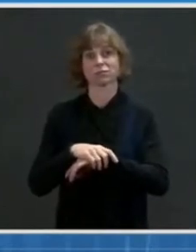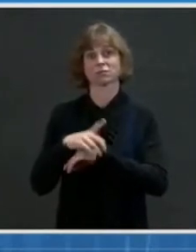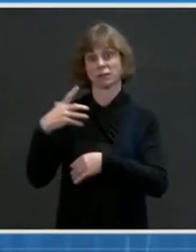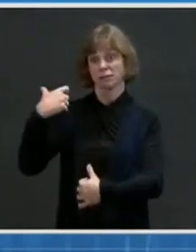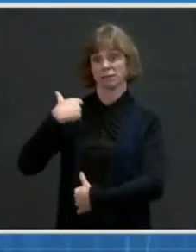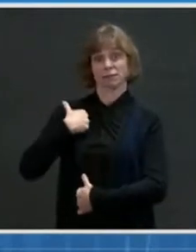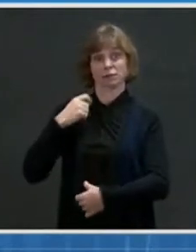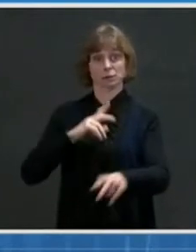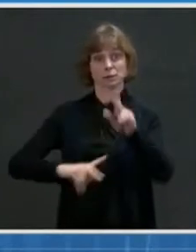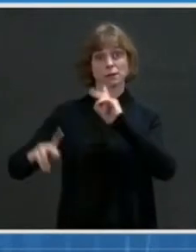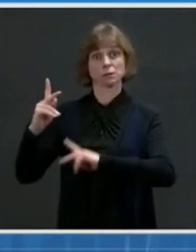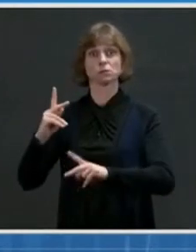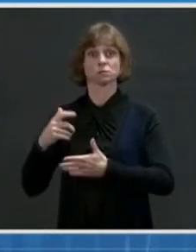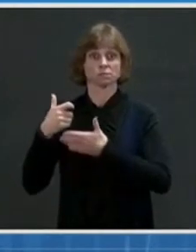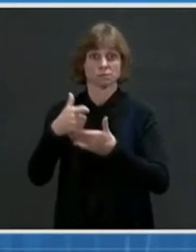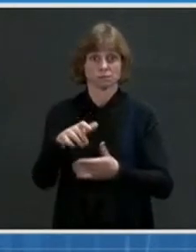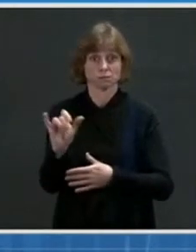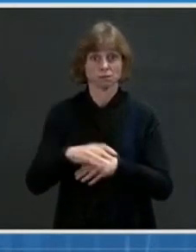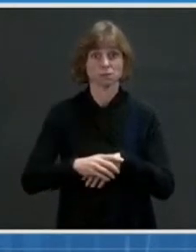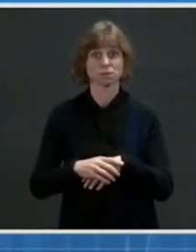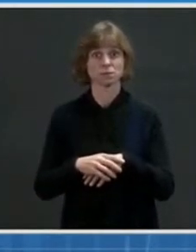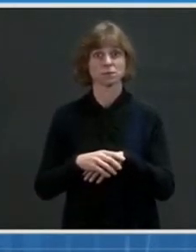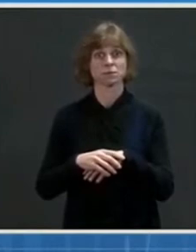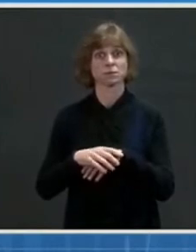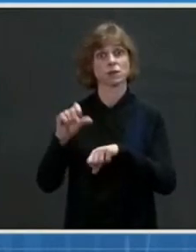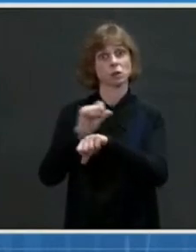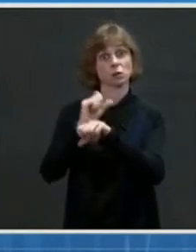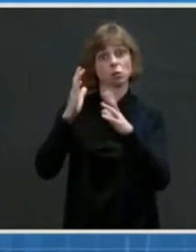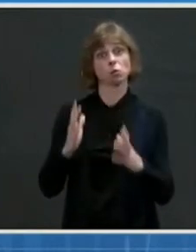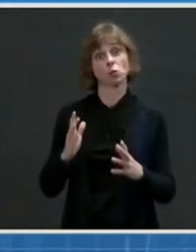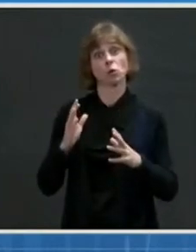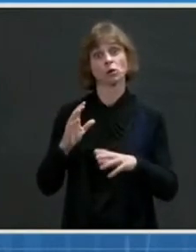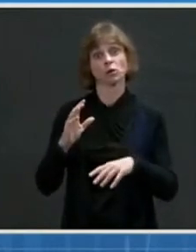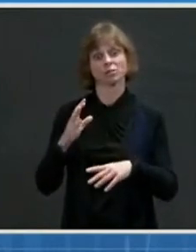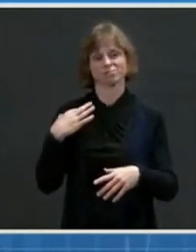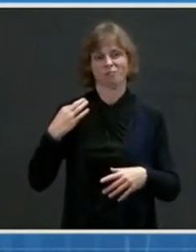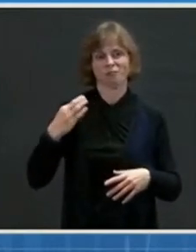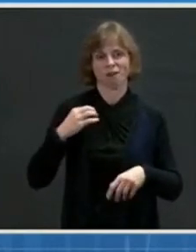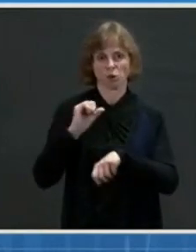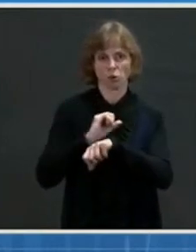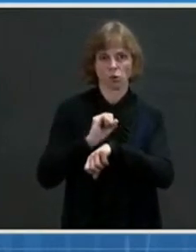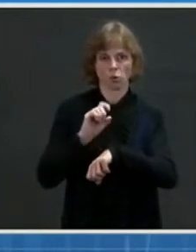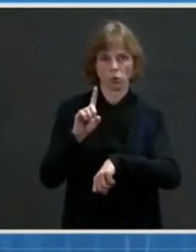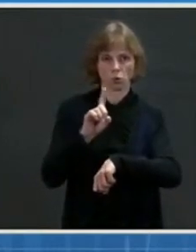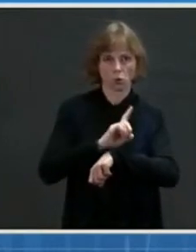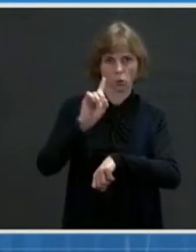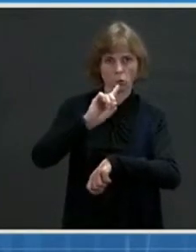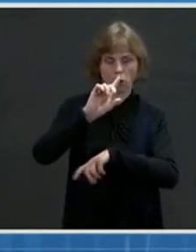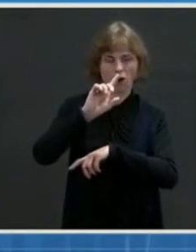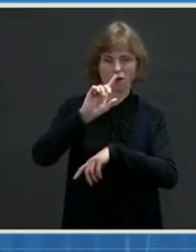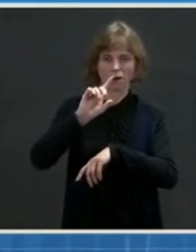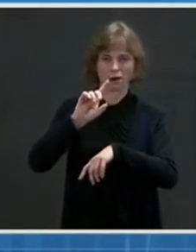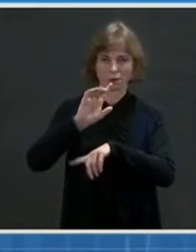MEMBERS OF THE MILITARY JOINED THEM IN THEIR EFFORTS.